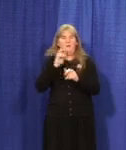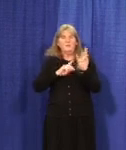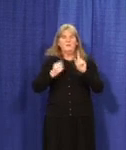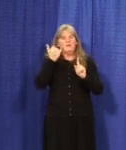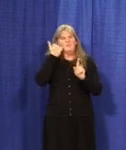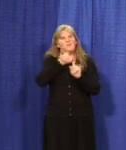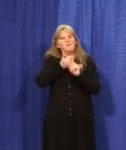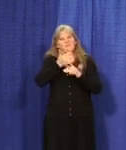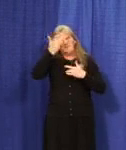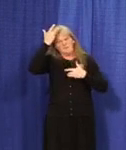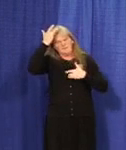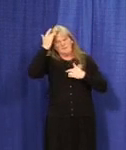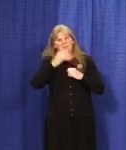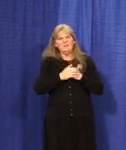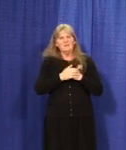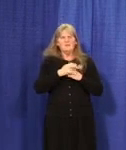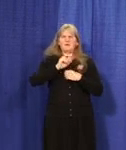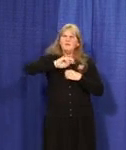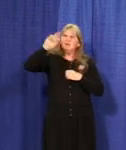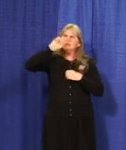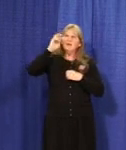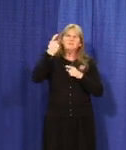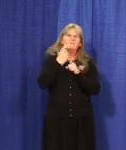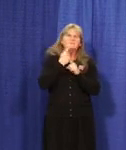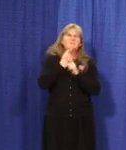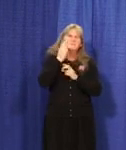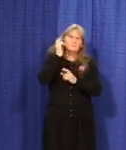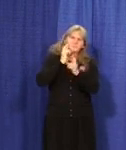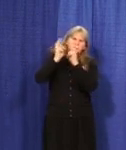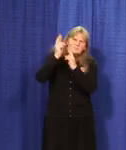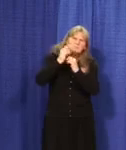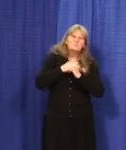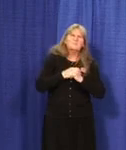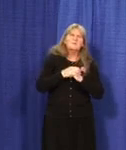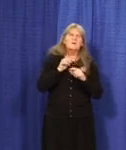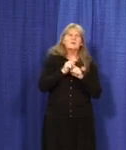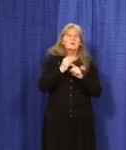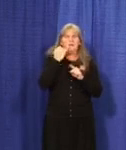Travel wisely and respectfully. And self isolate when you're